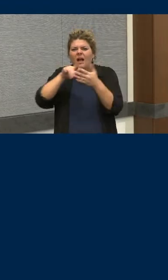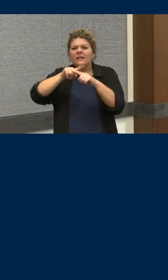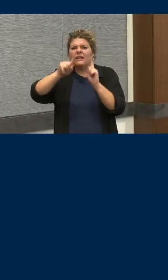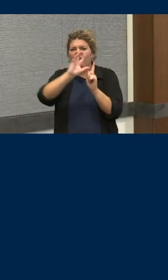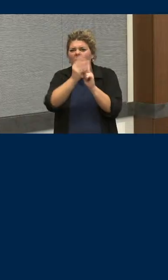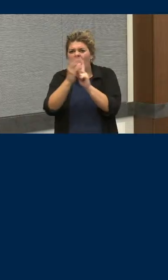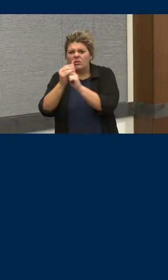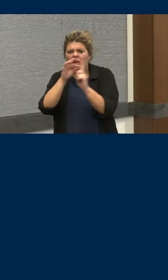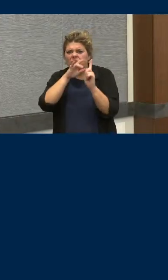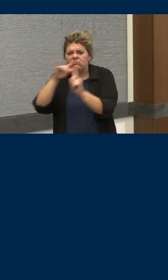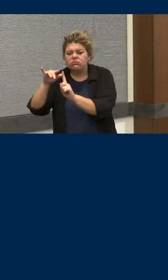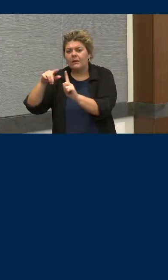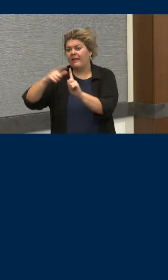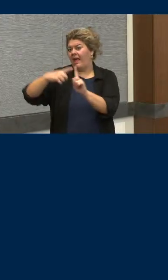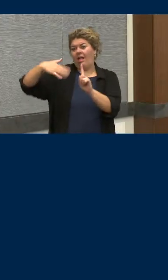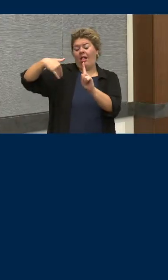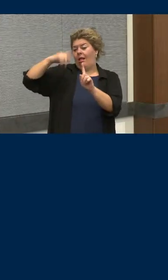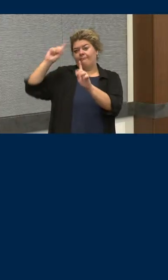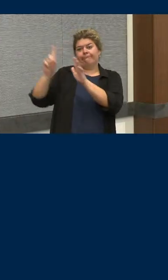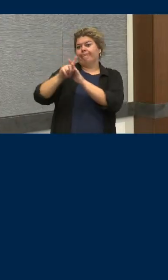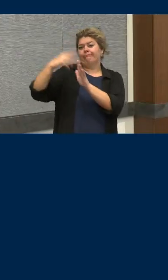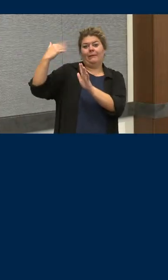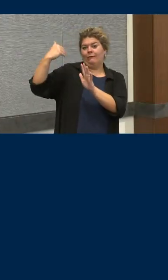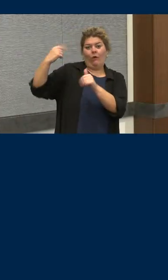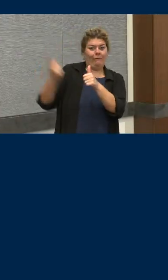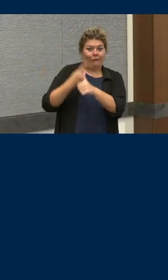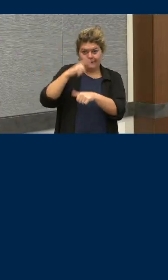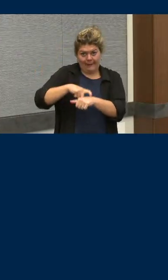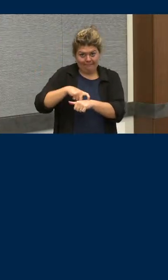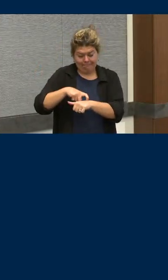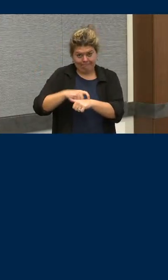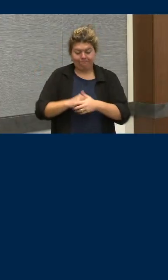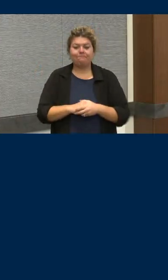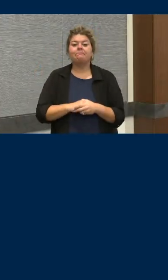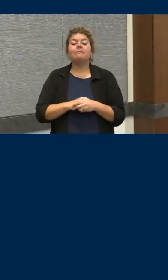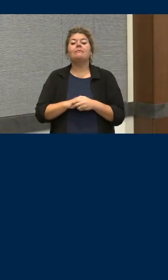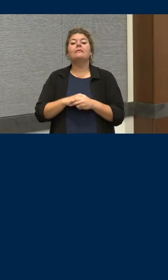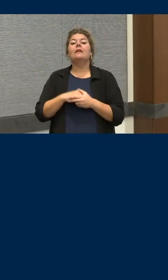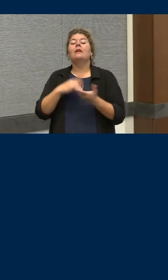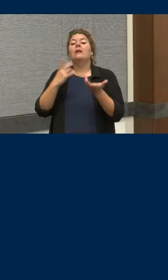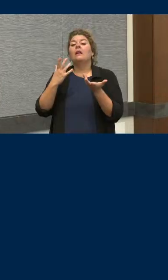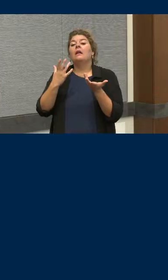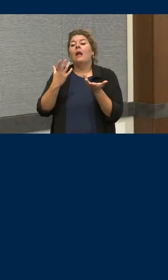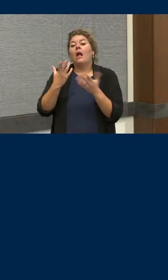considered before. The anthropologist Karen Nakamura, while admitting that